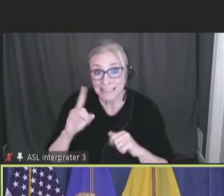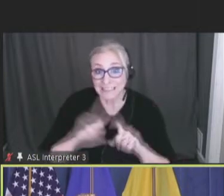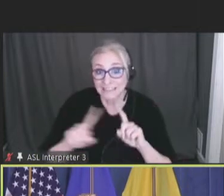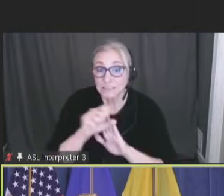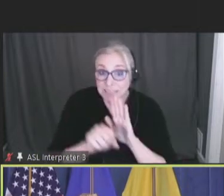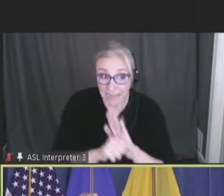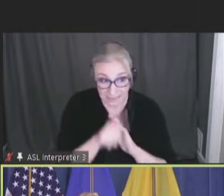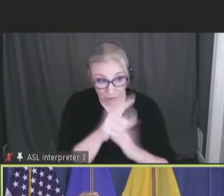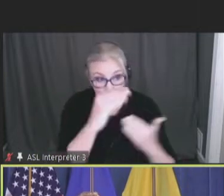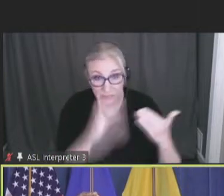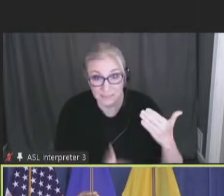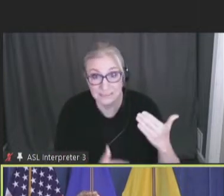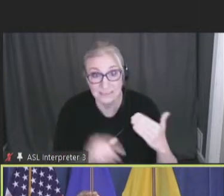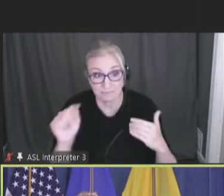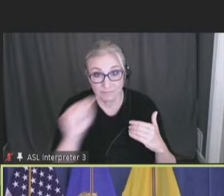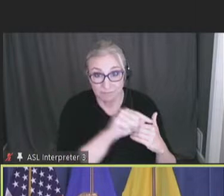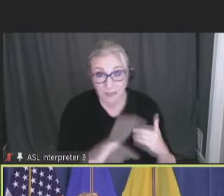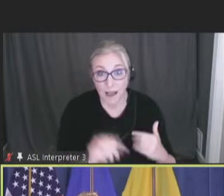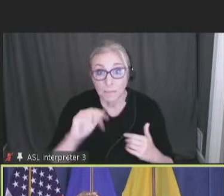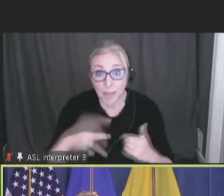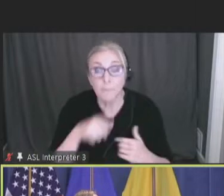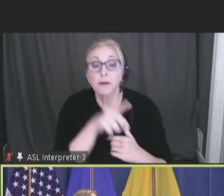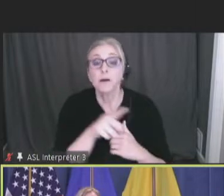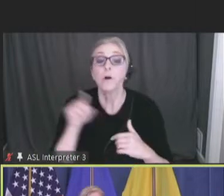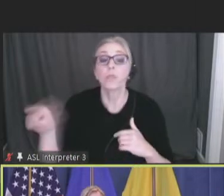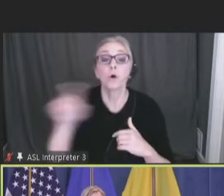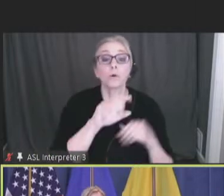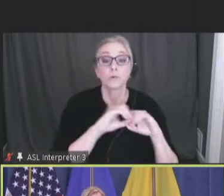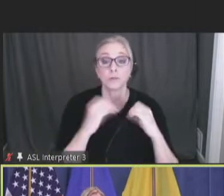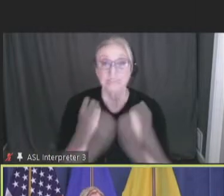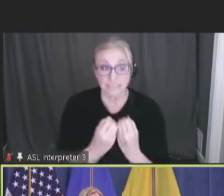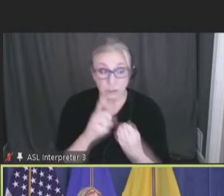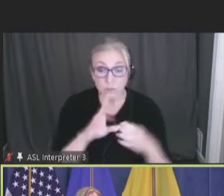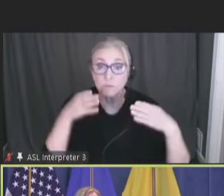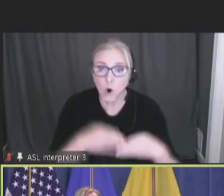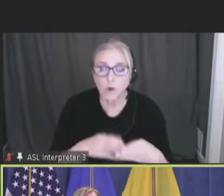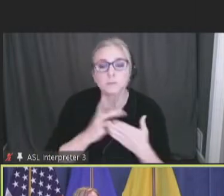there on the map. And these organizations focused their projects on programming,